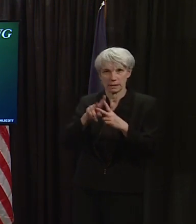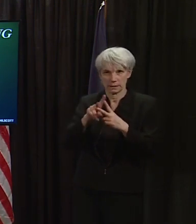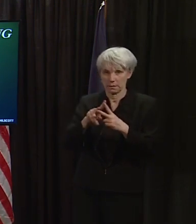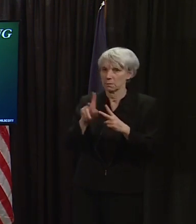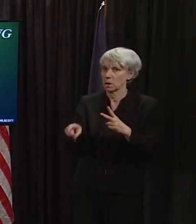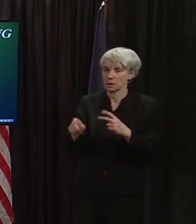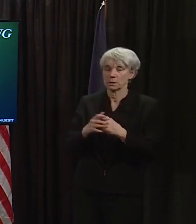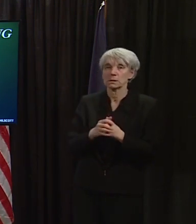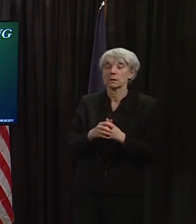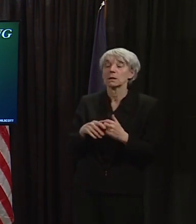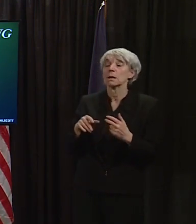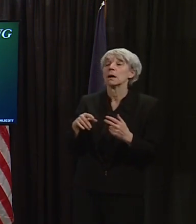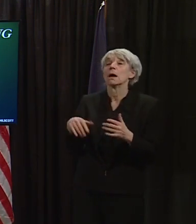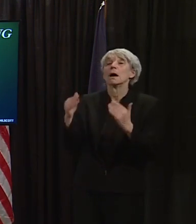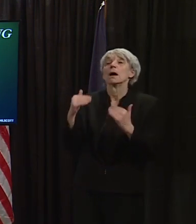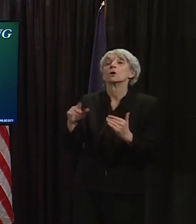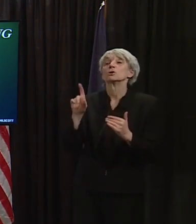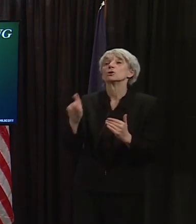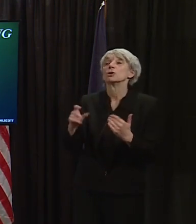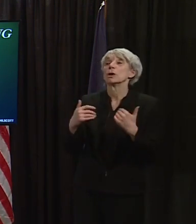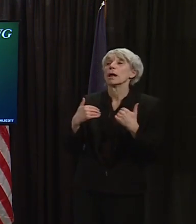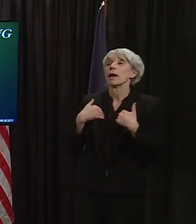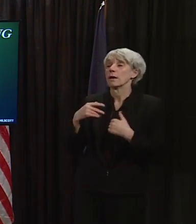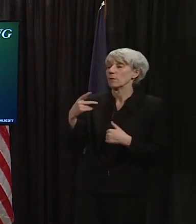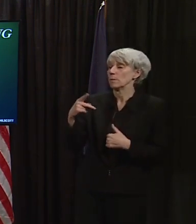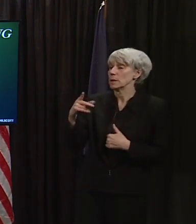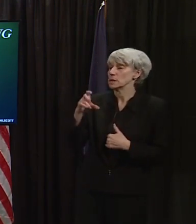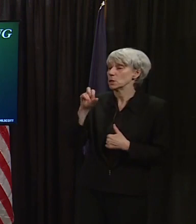provide take home antigen or pcr testing to these symptomatic